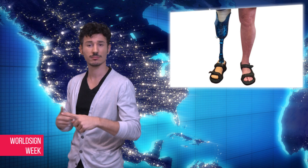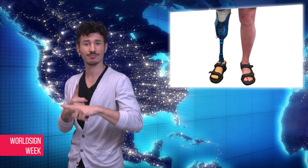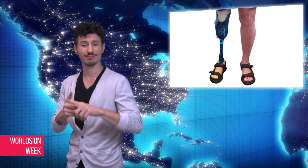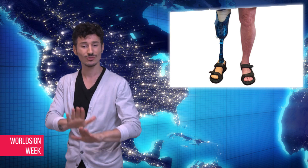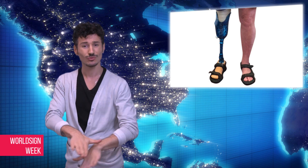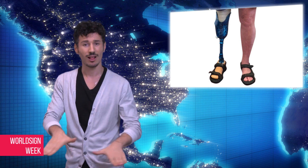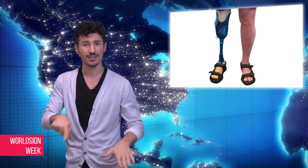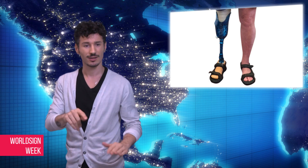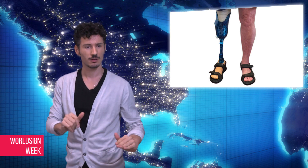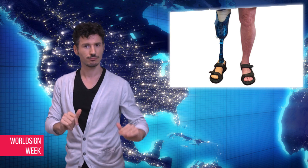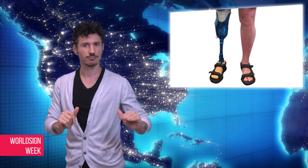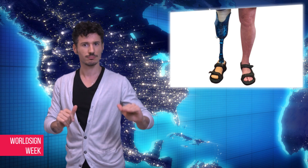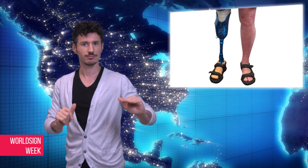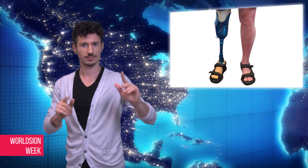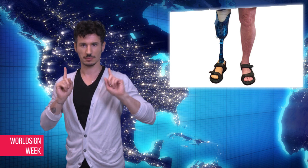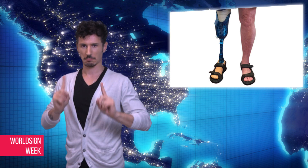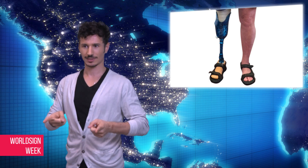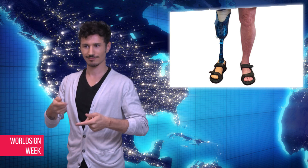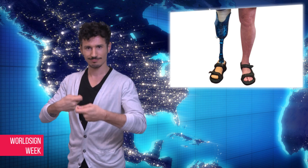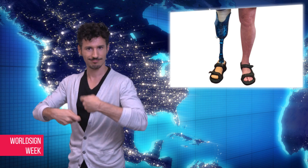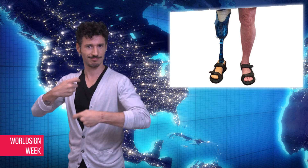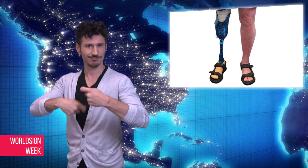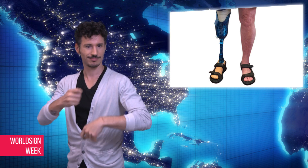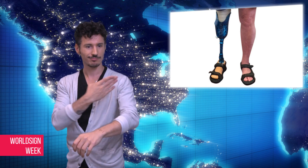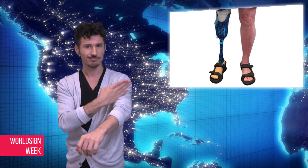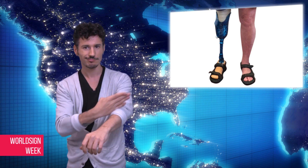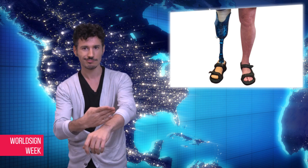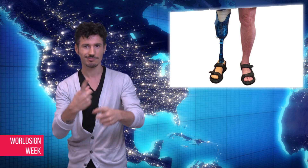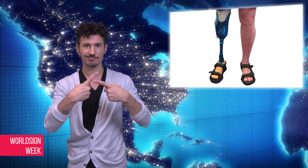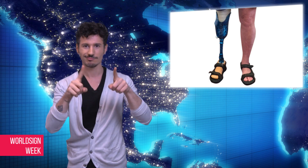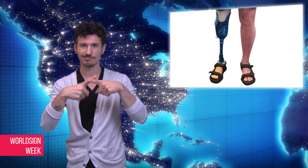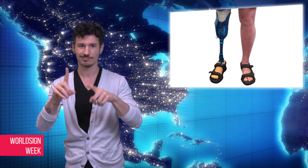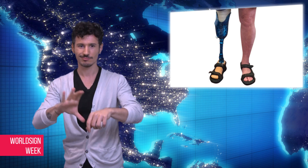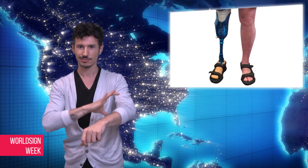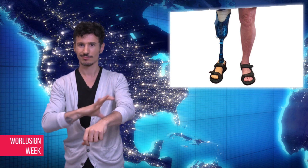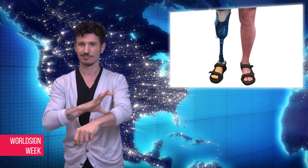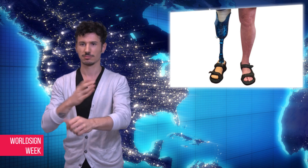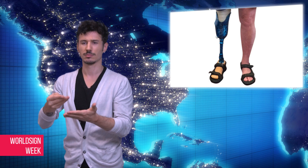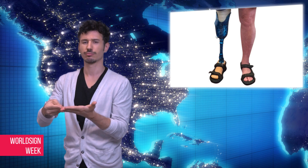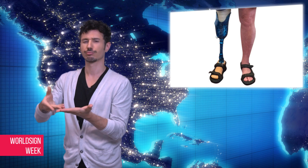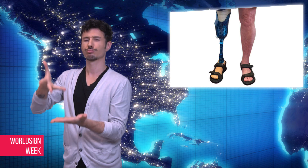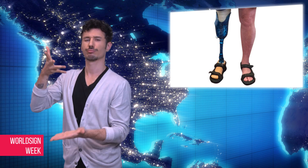generally cost thousands of dollars and need to be